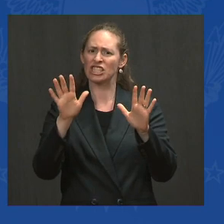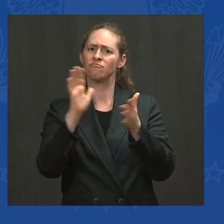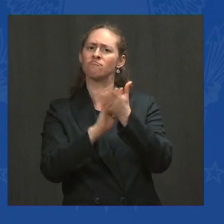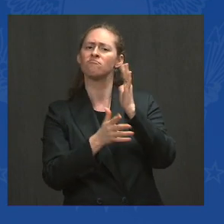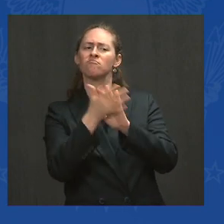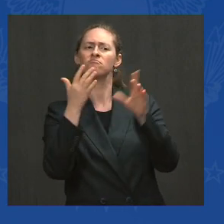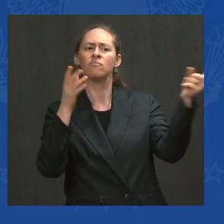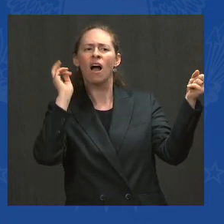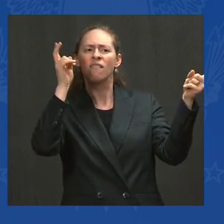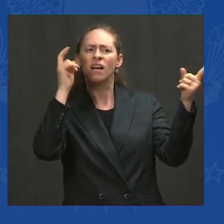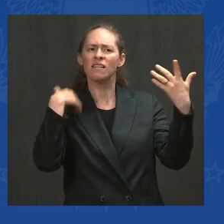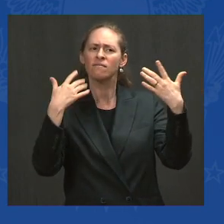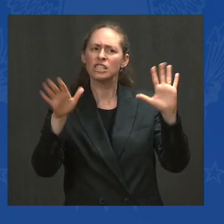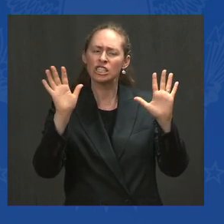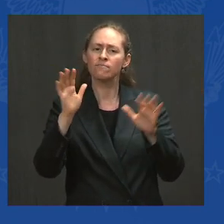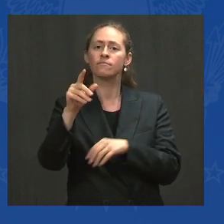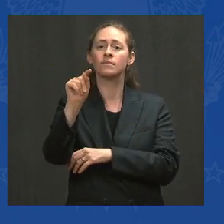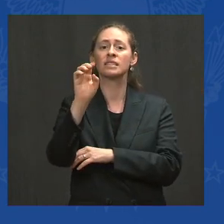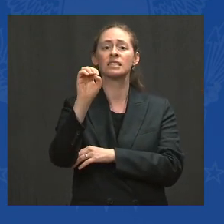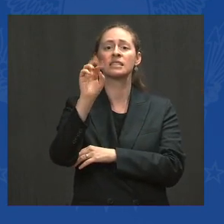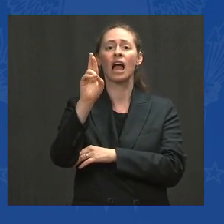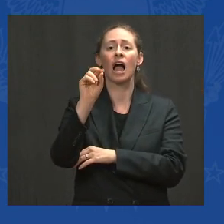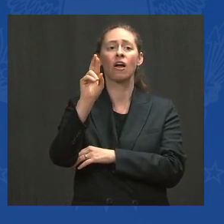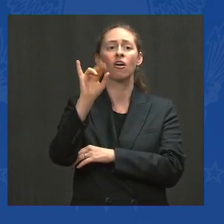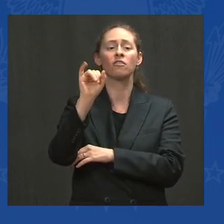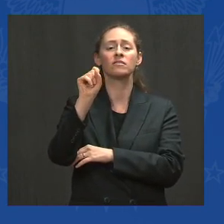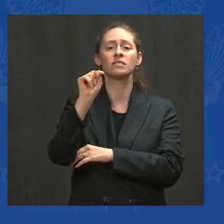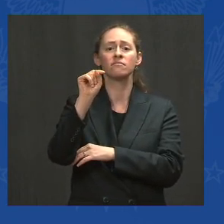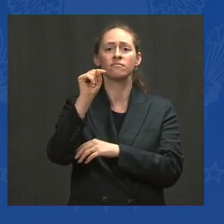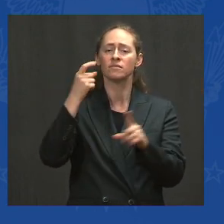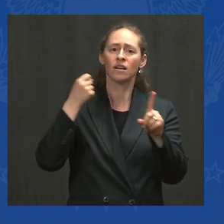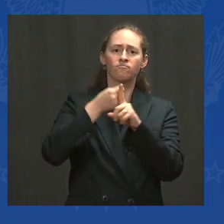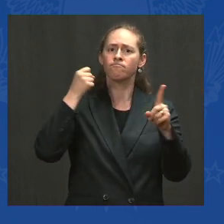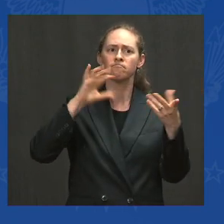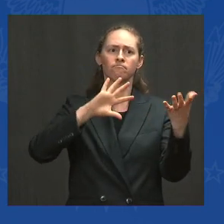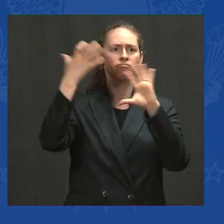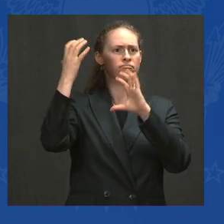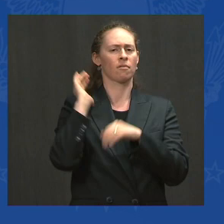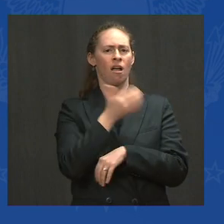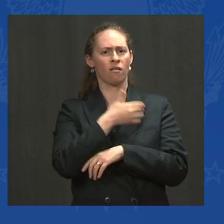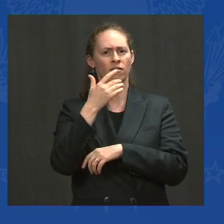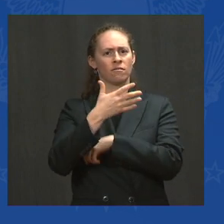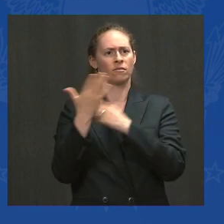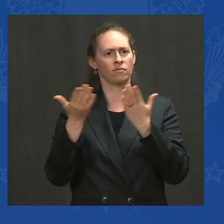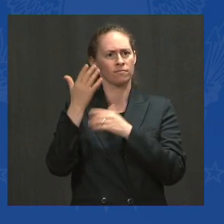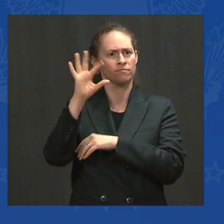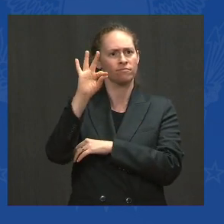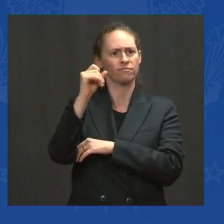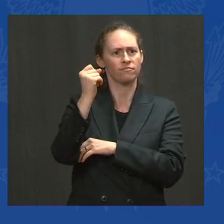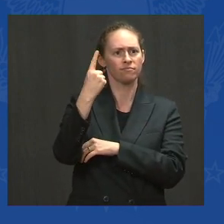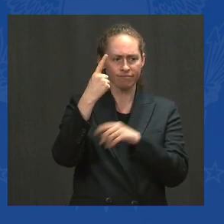attacked us on 9/11 and to deliver justice to Osama Bin Laden, and to degrade the terrorist threat to